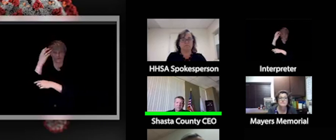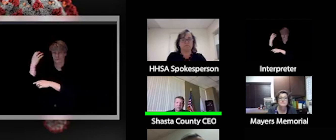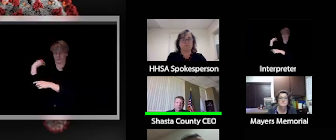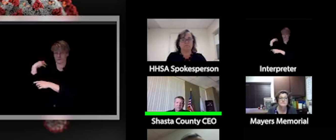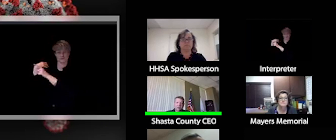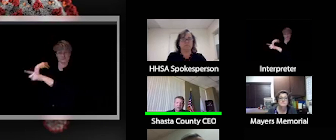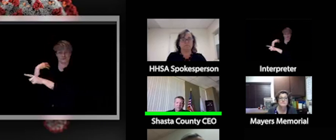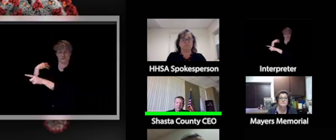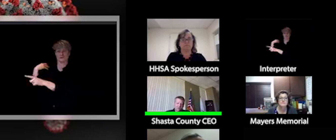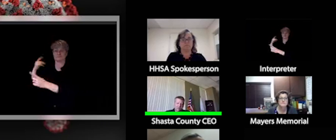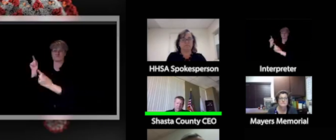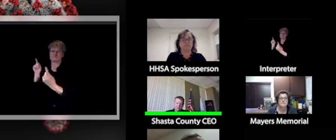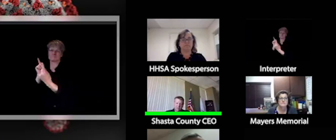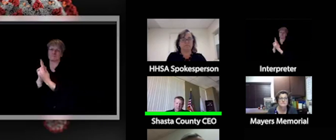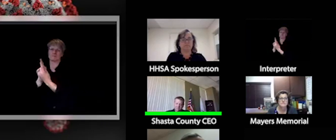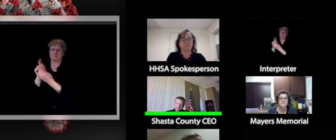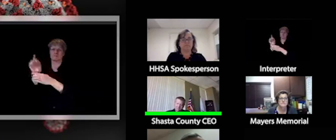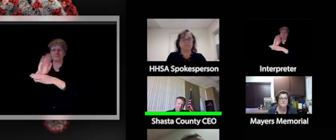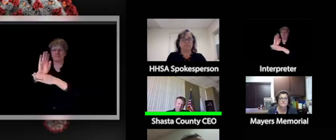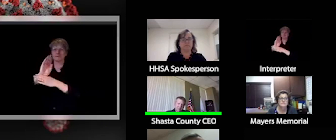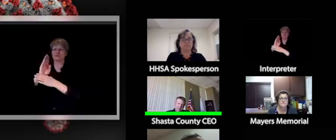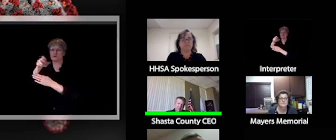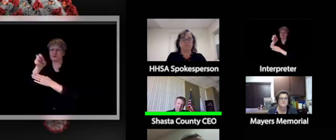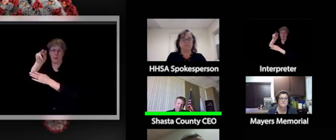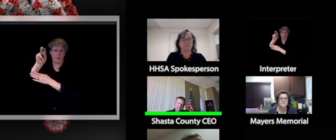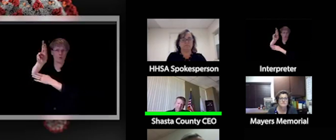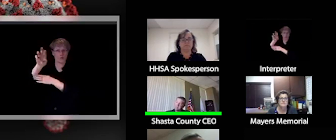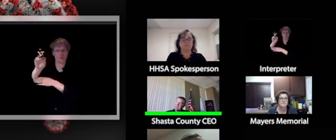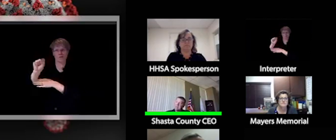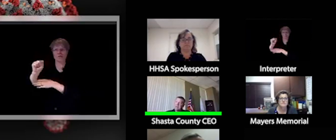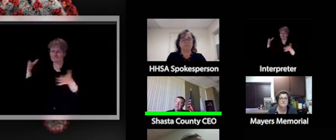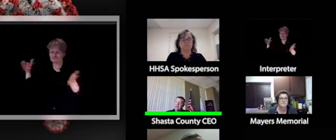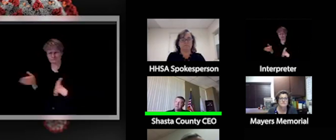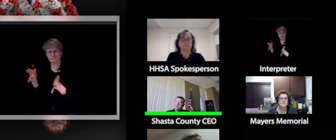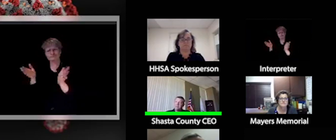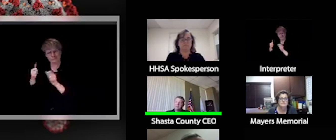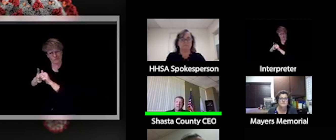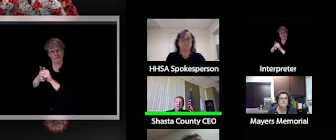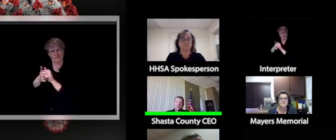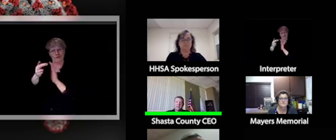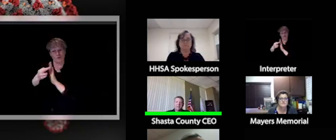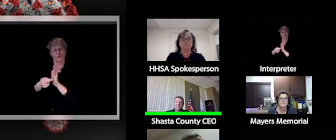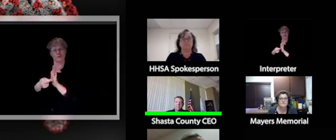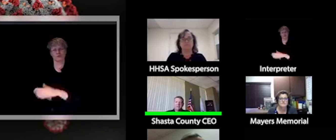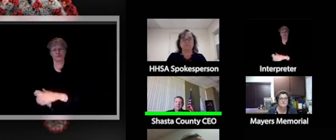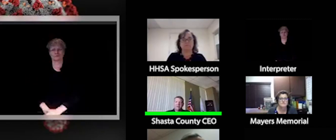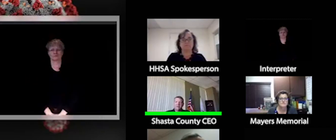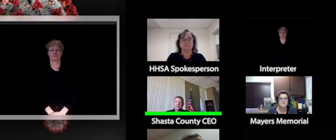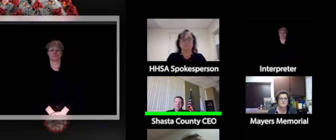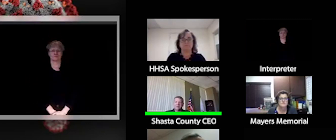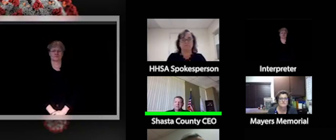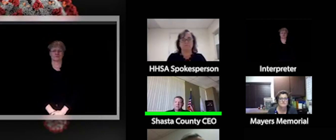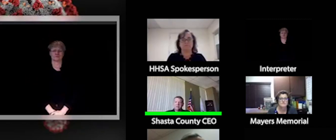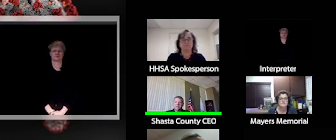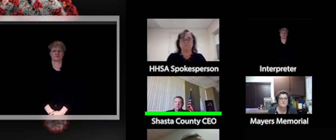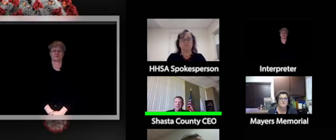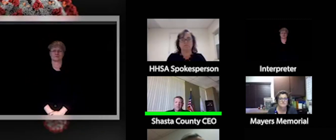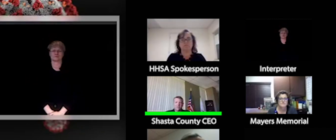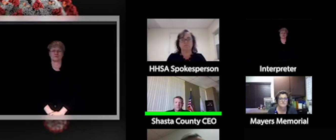owners and trying to encourage them, as well. And I know that we continue to kind of watch